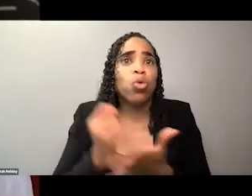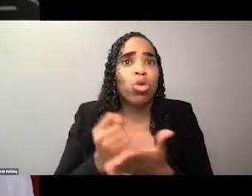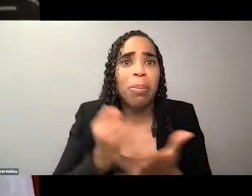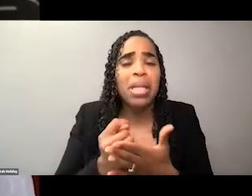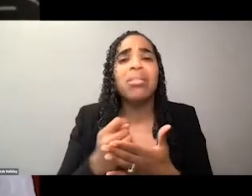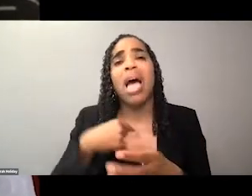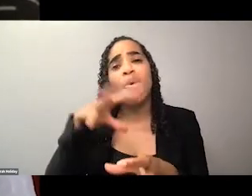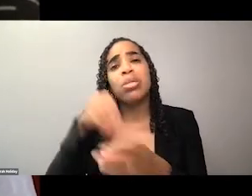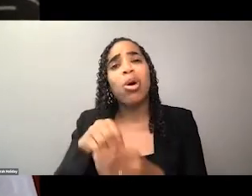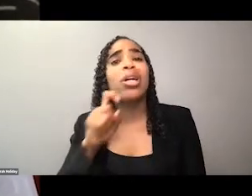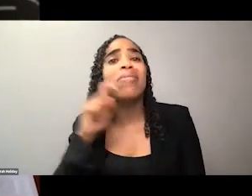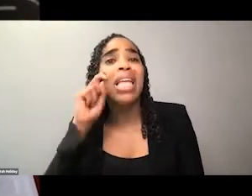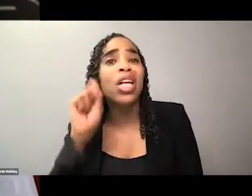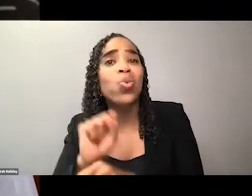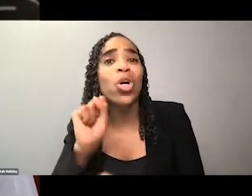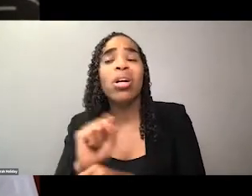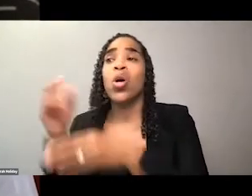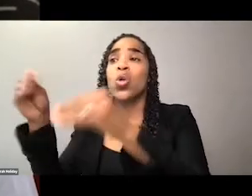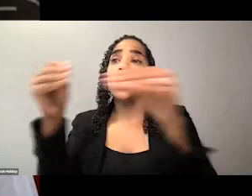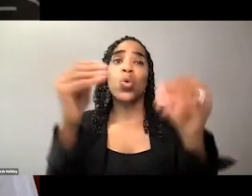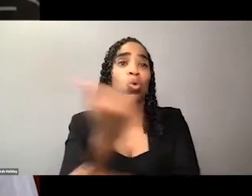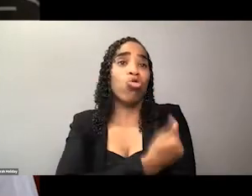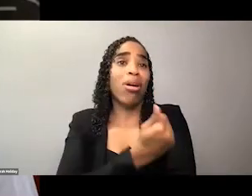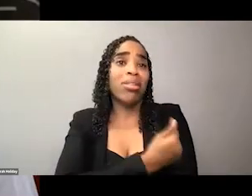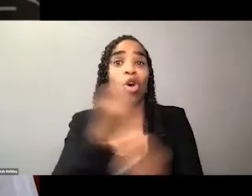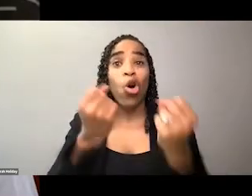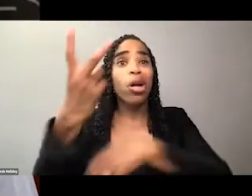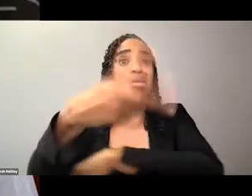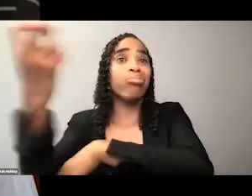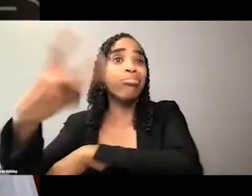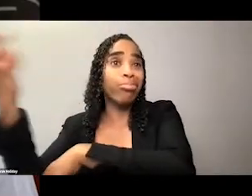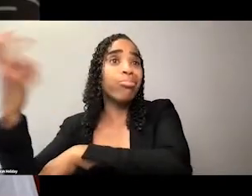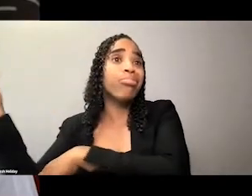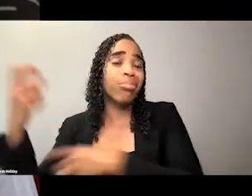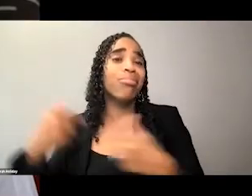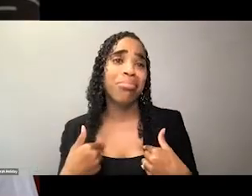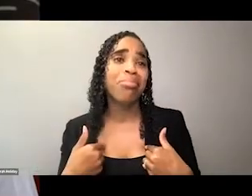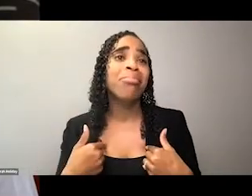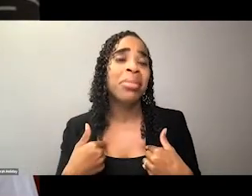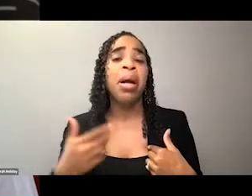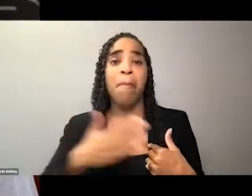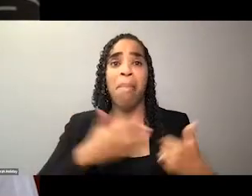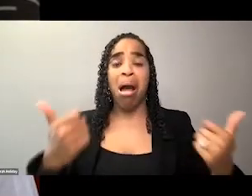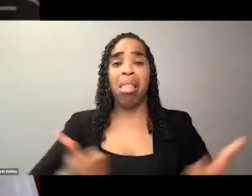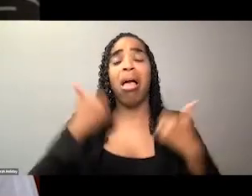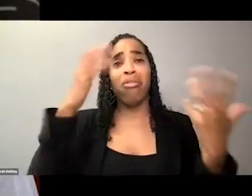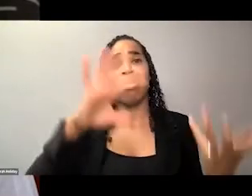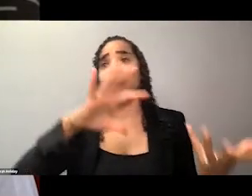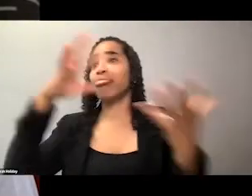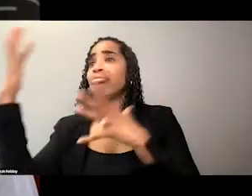sex work, sold drugs and stole cars. Life became even more horrendous. After I gave birth.